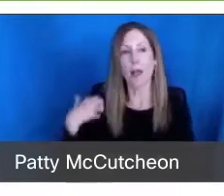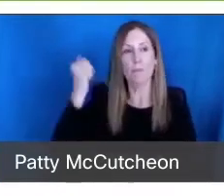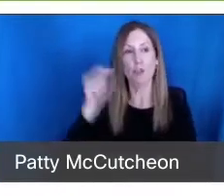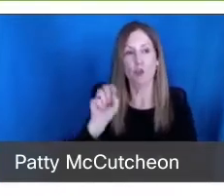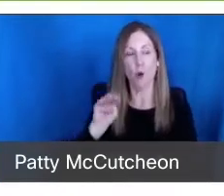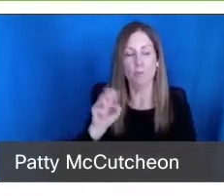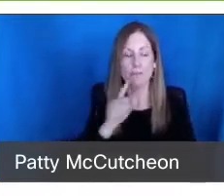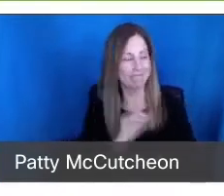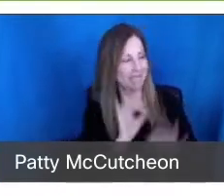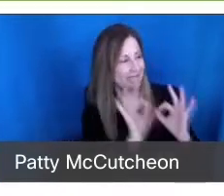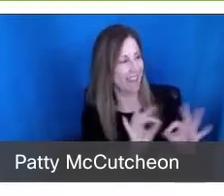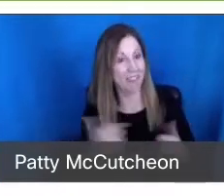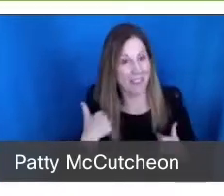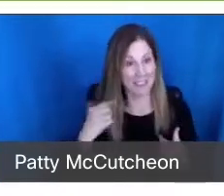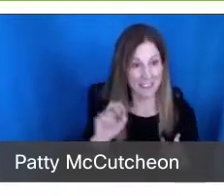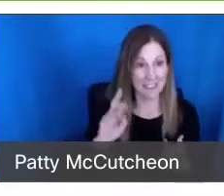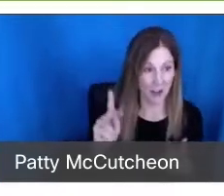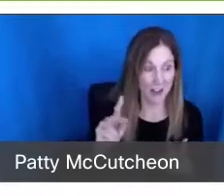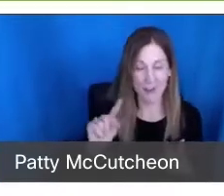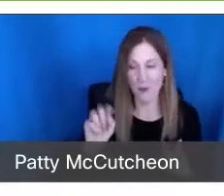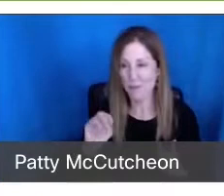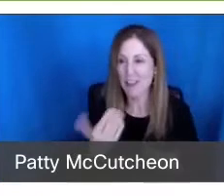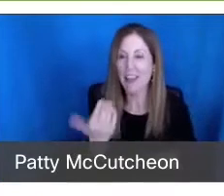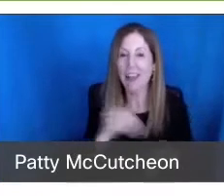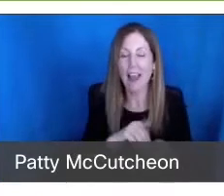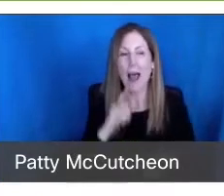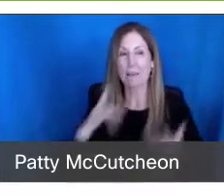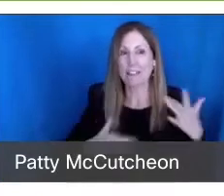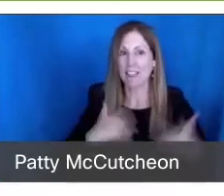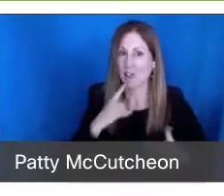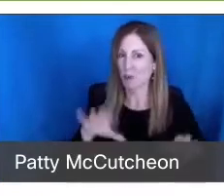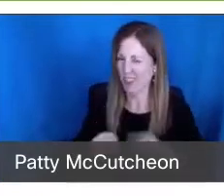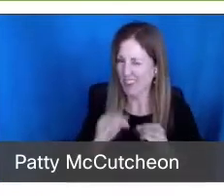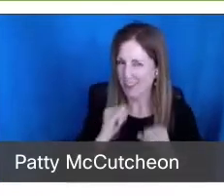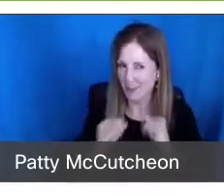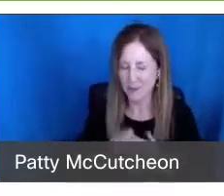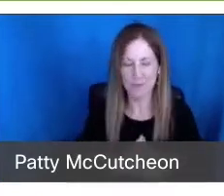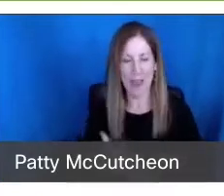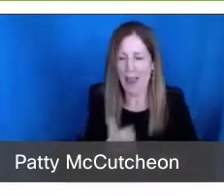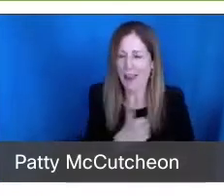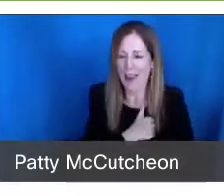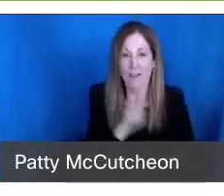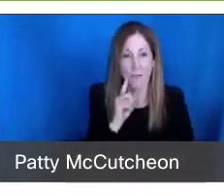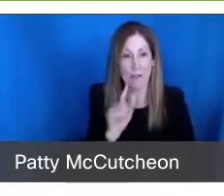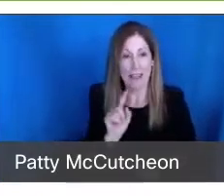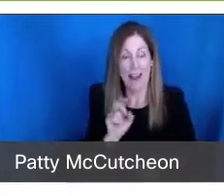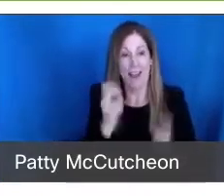[Tarek] All right, excellent. This is Tarek Tomes again. So I'm super excited to do this interview, and I love being on this side of the proverbial microphone